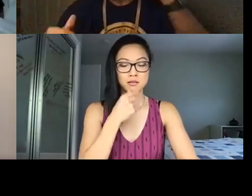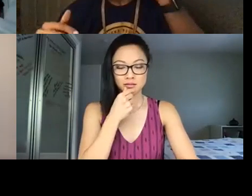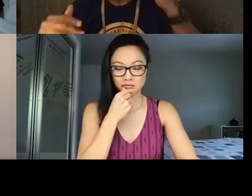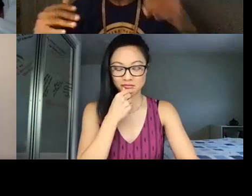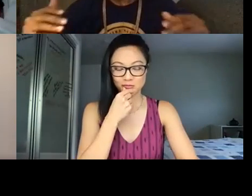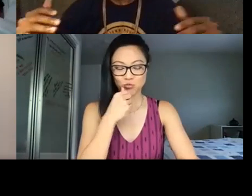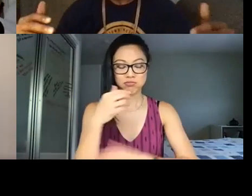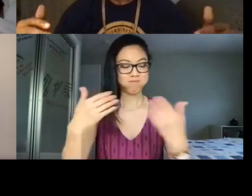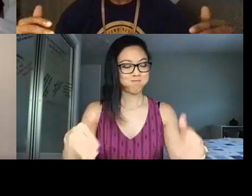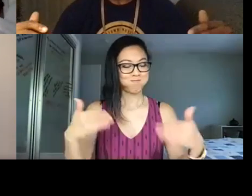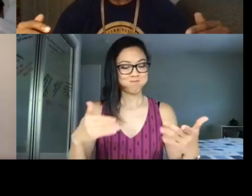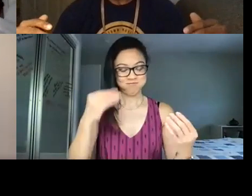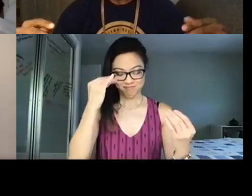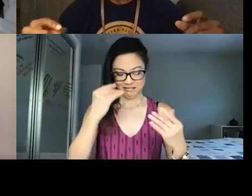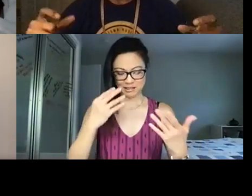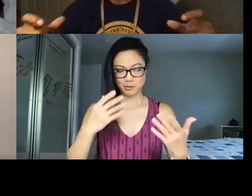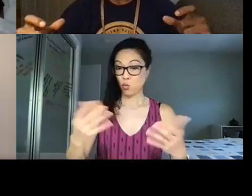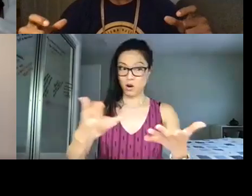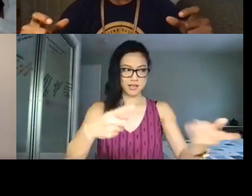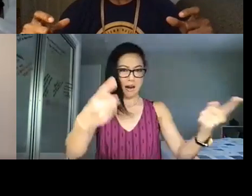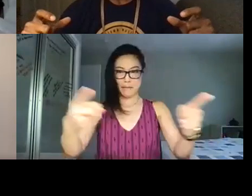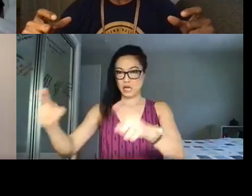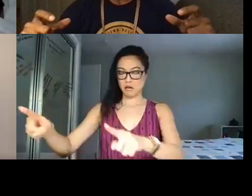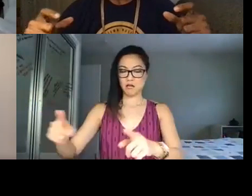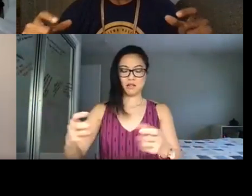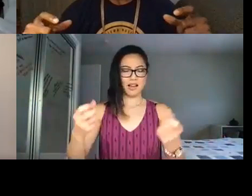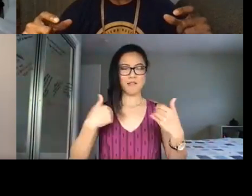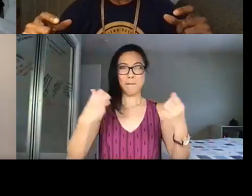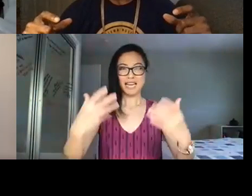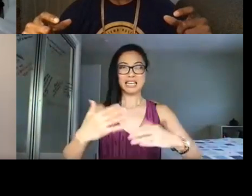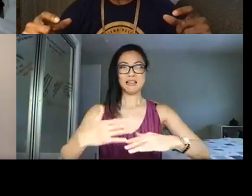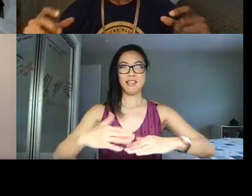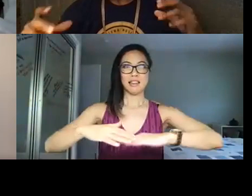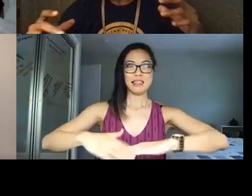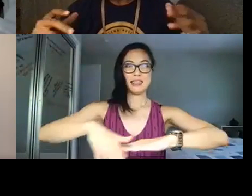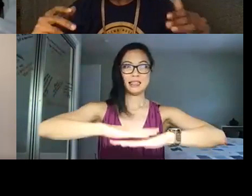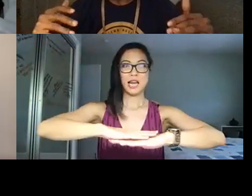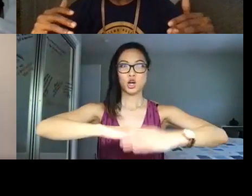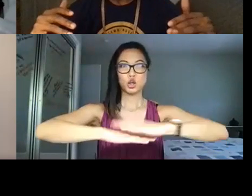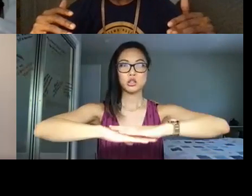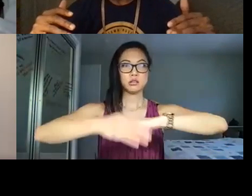So many layers as to what's happening and so in that way I feel the heaviness